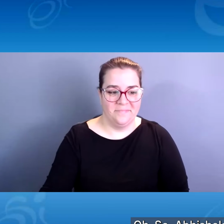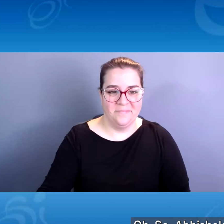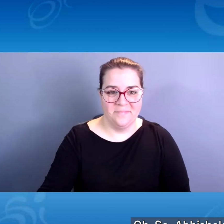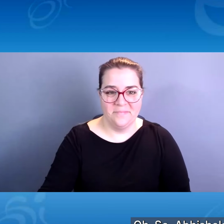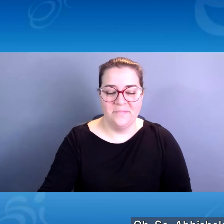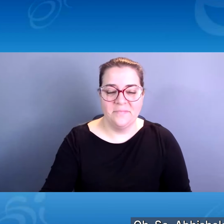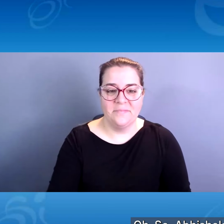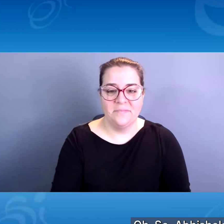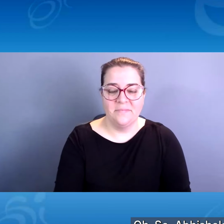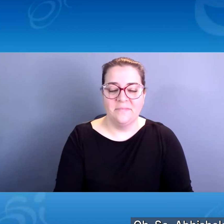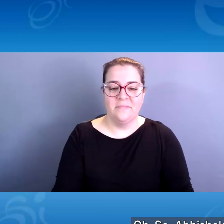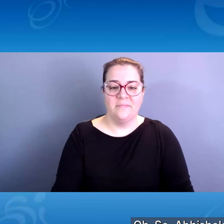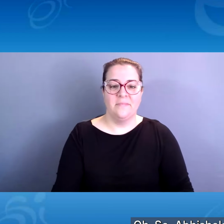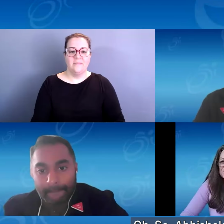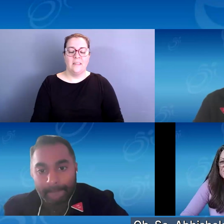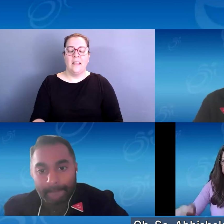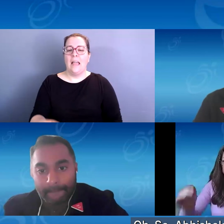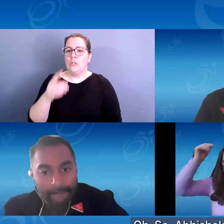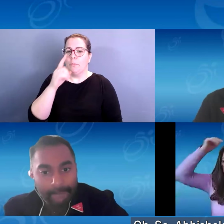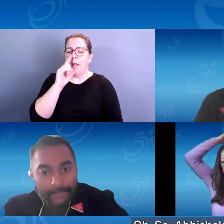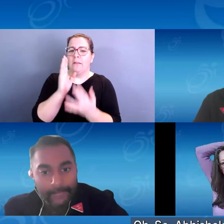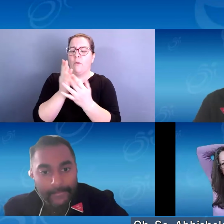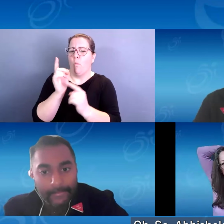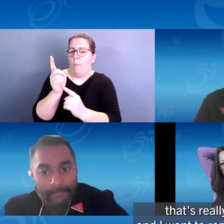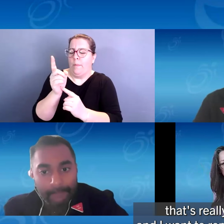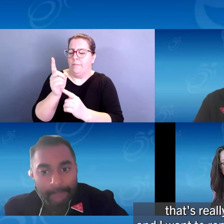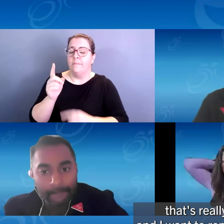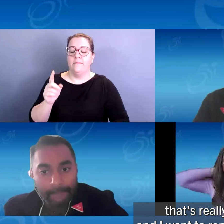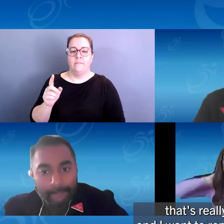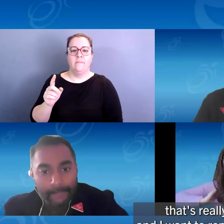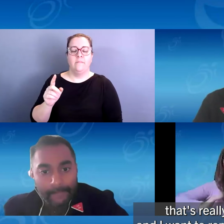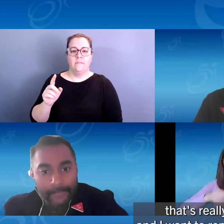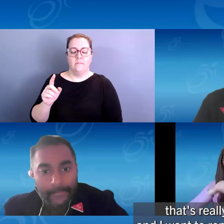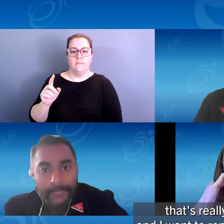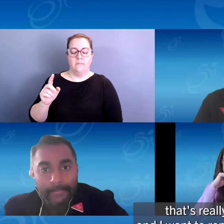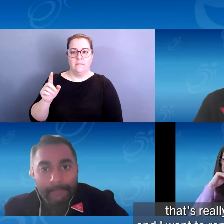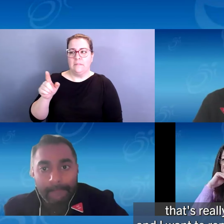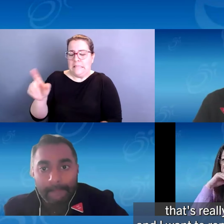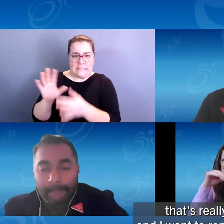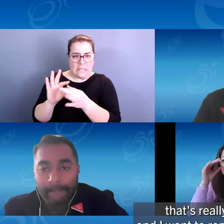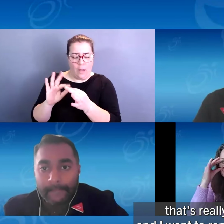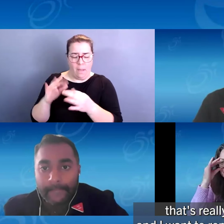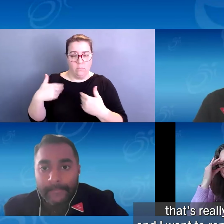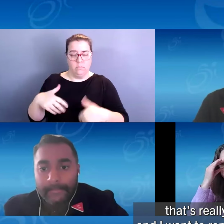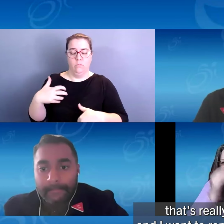Oh. So, Abhishek said something that's that's really quite powerful, and I want to repeat it and reinforce it.